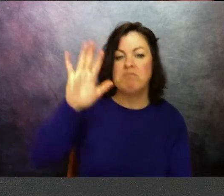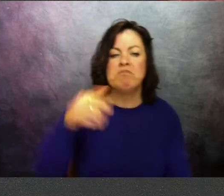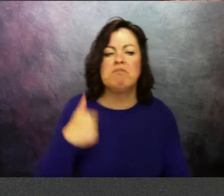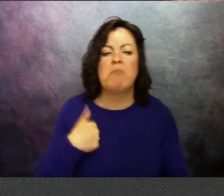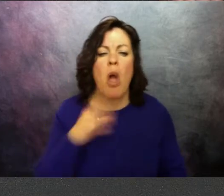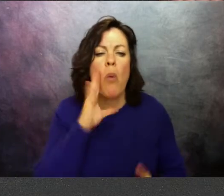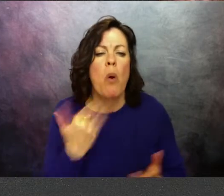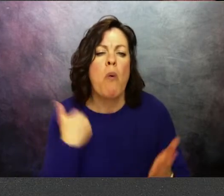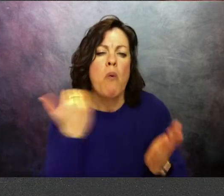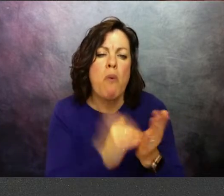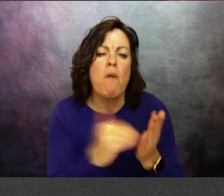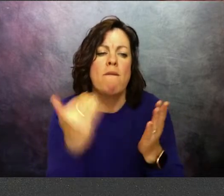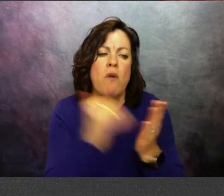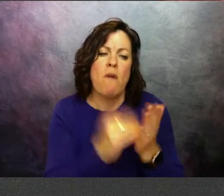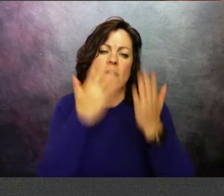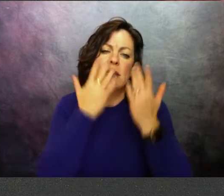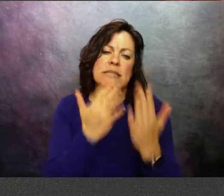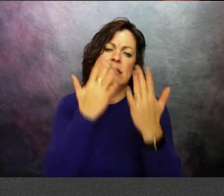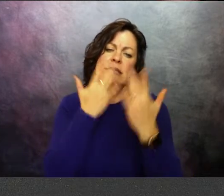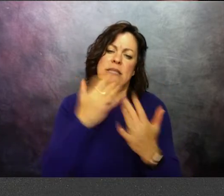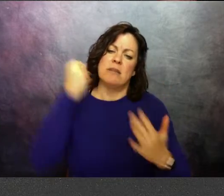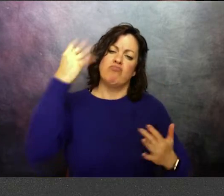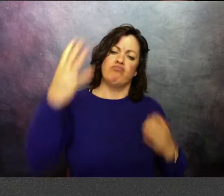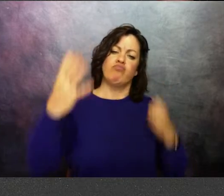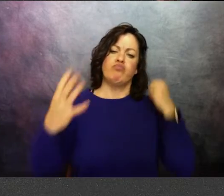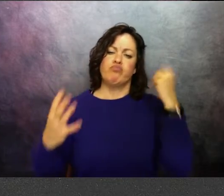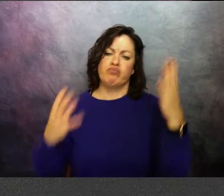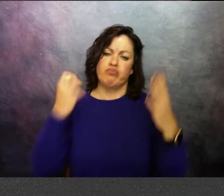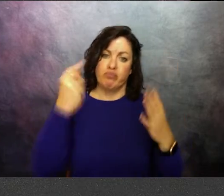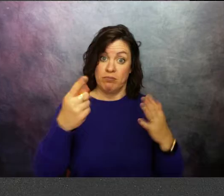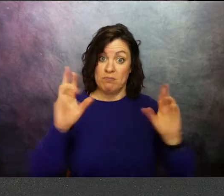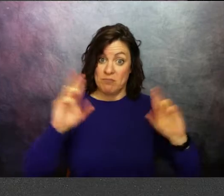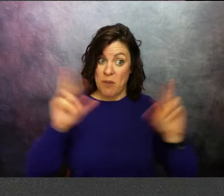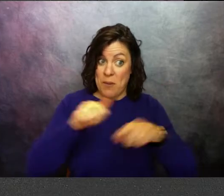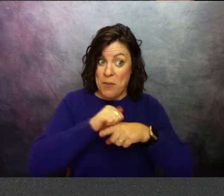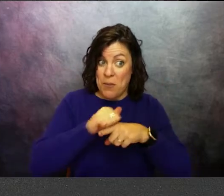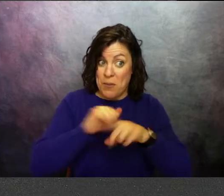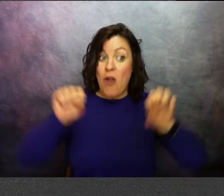I'll sing it a couple of times so you can you'll get the hang of it. It's pretty easy. Ready? Get your oars up.